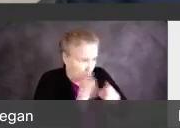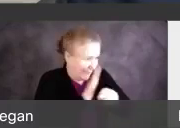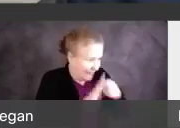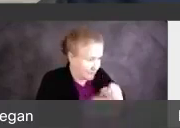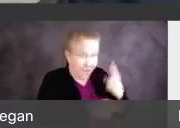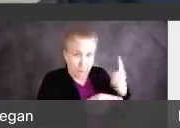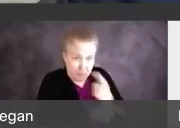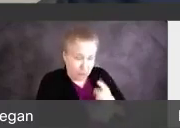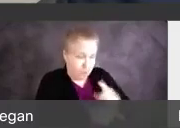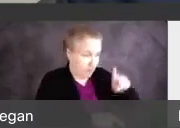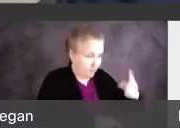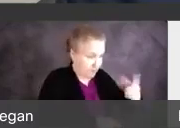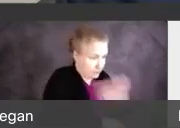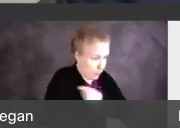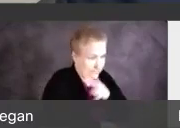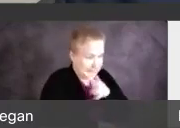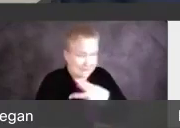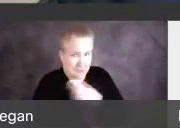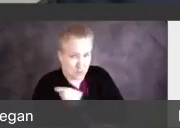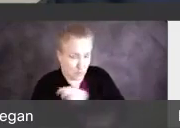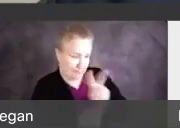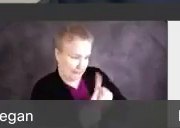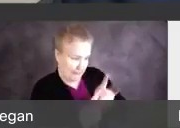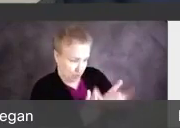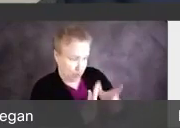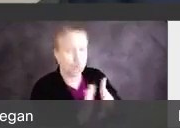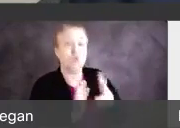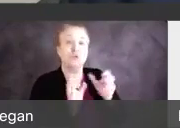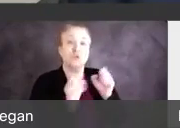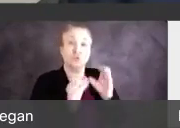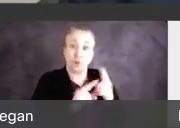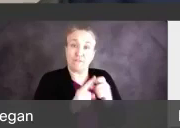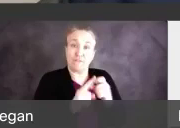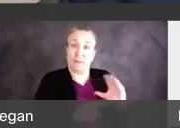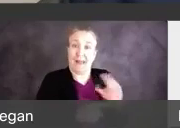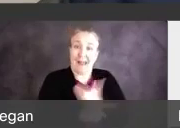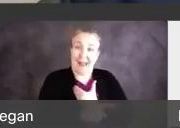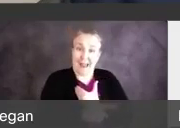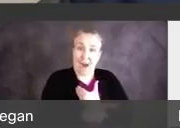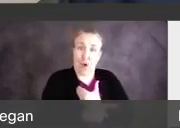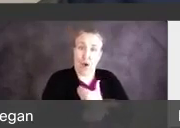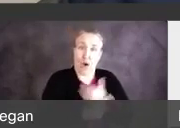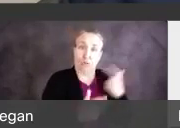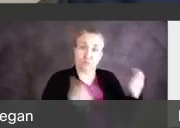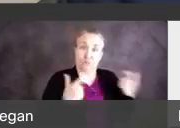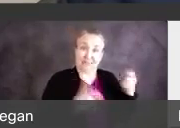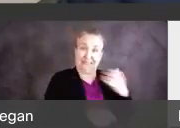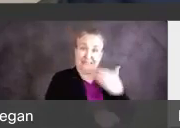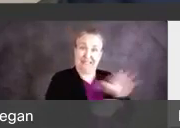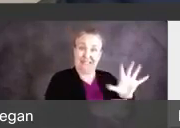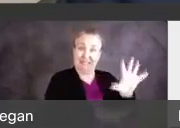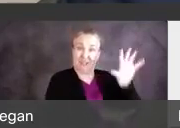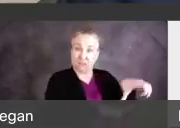as either a first or second dose. So from our mass vaccination clinics, we have not had any problems